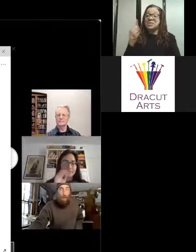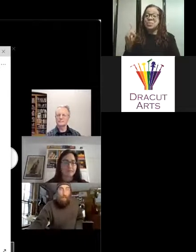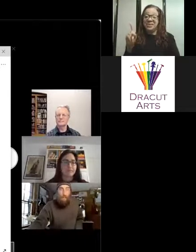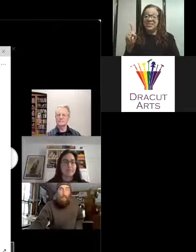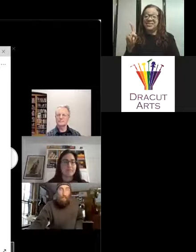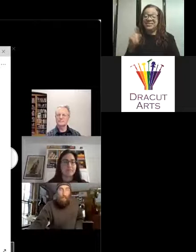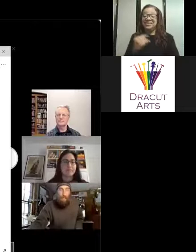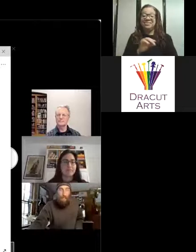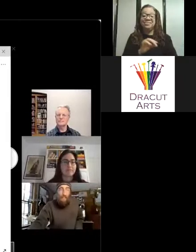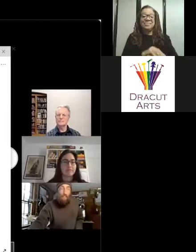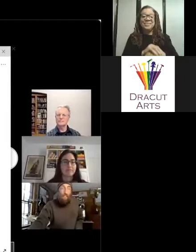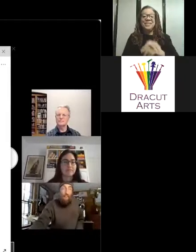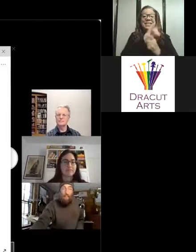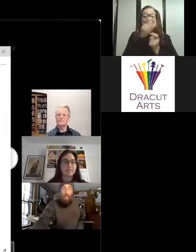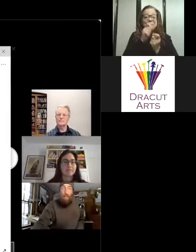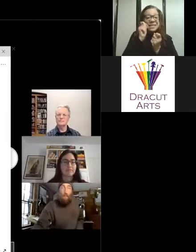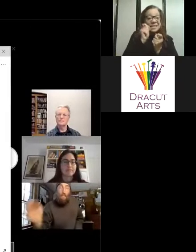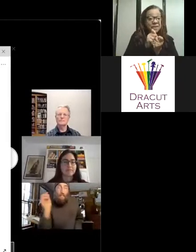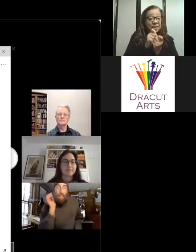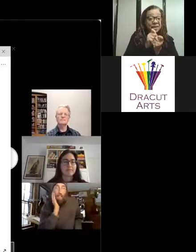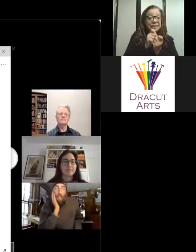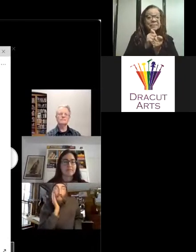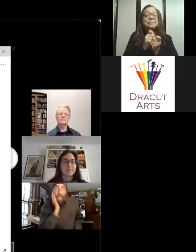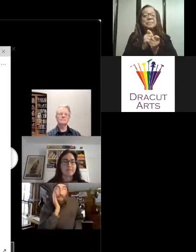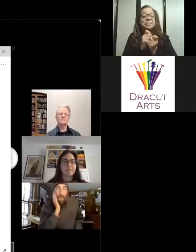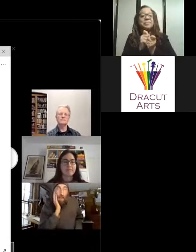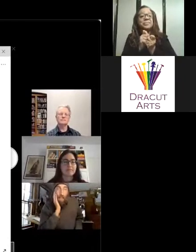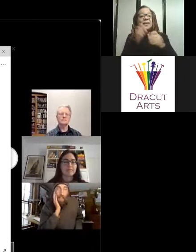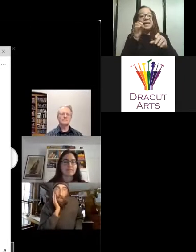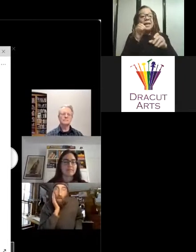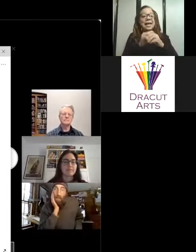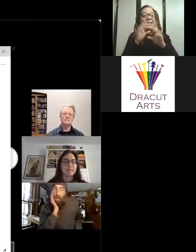particularly at least in Henniker, particularly in districts where each winter